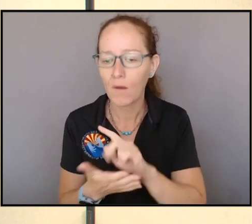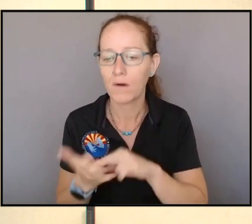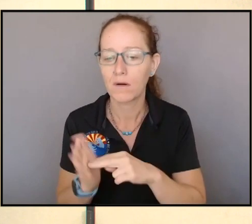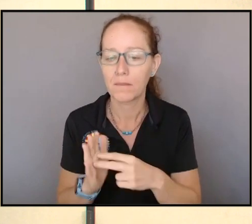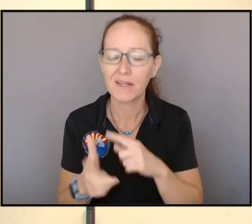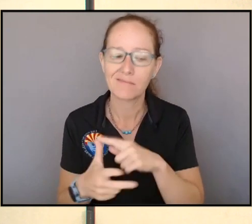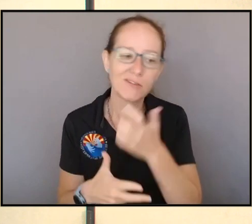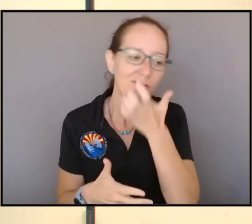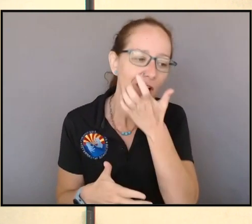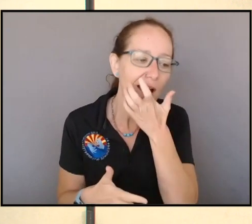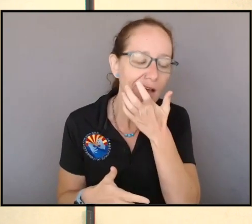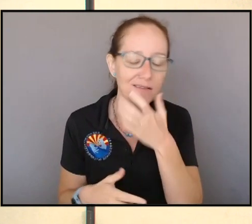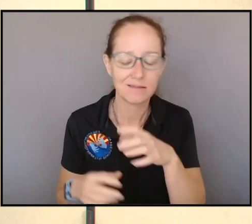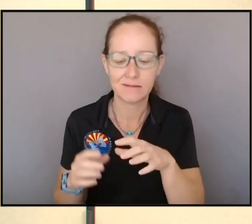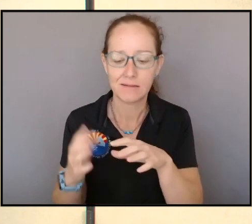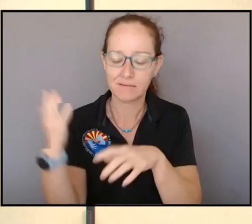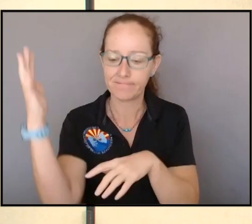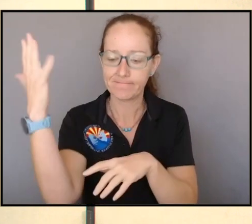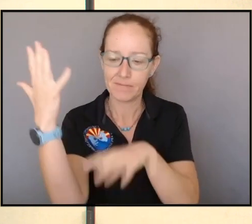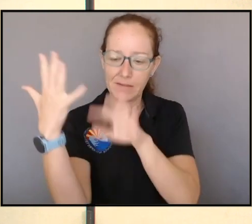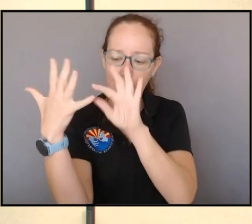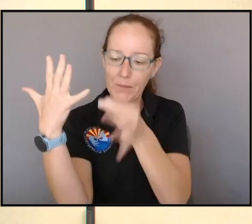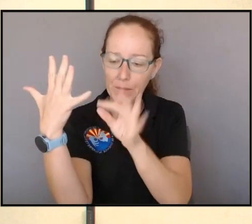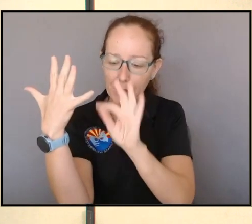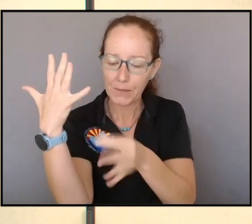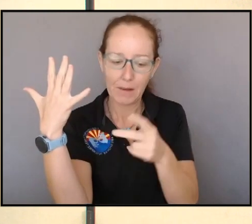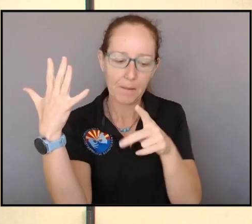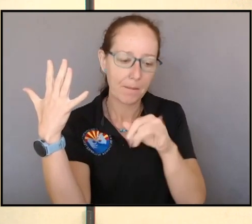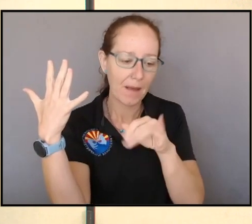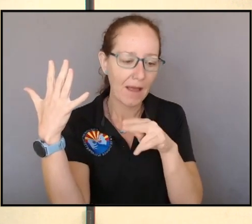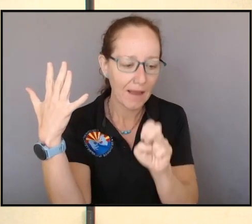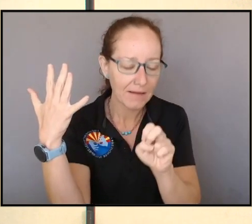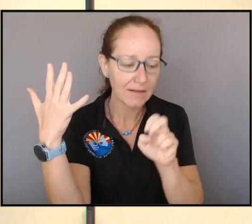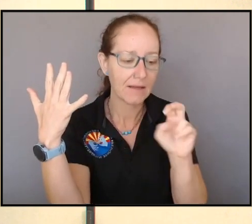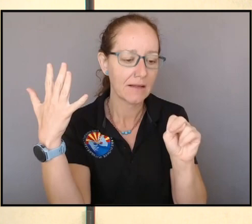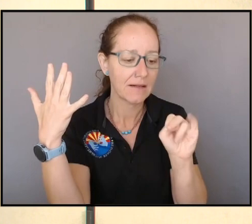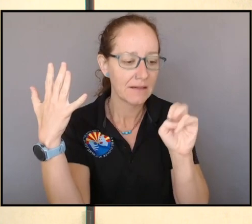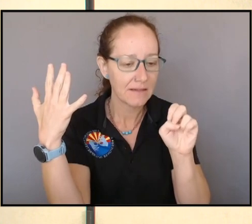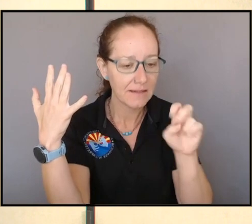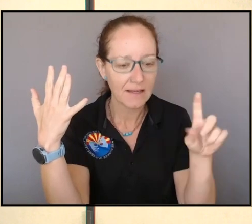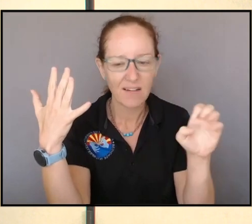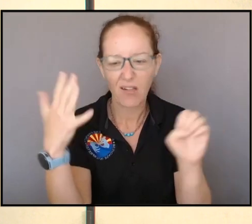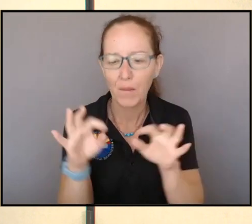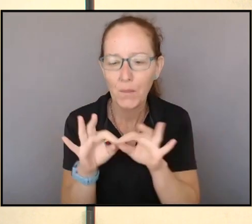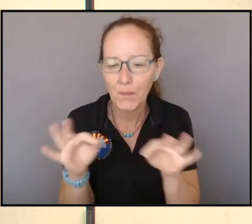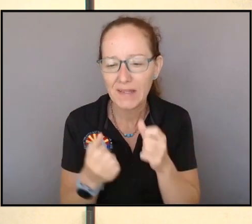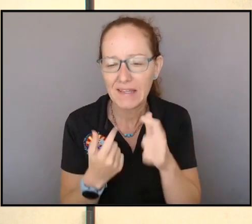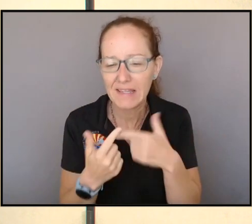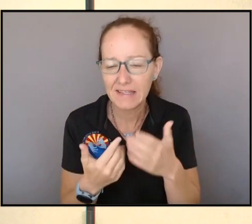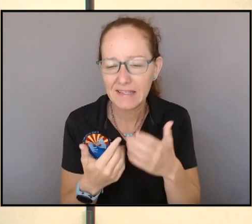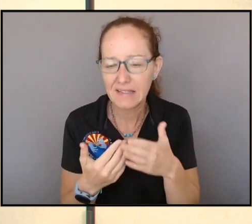you know, things like that. With the RH recovery, those fuels are